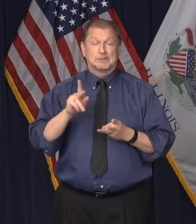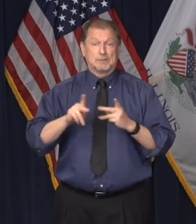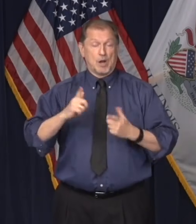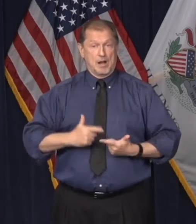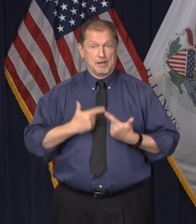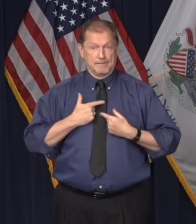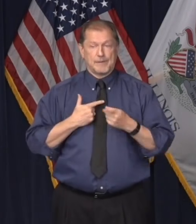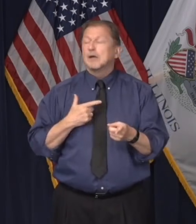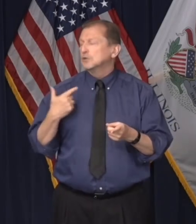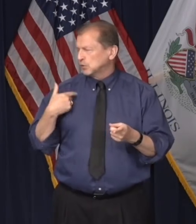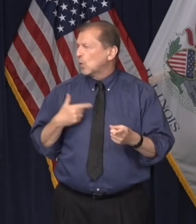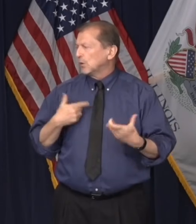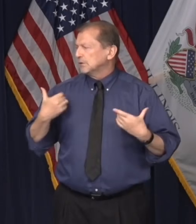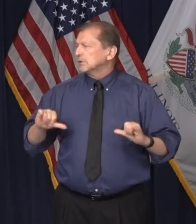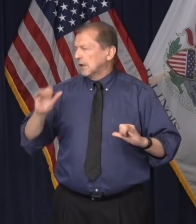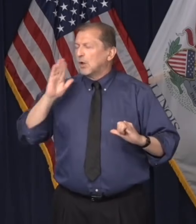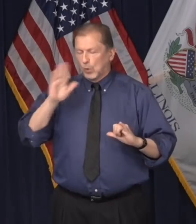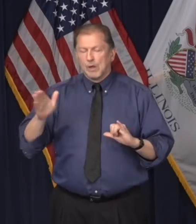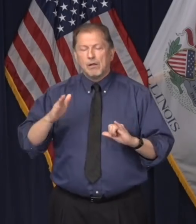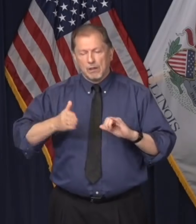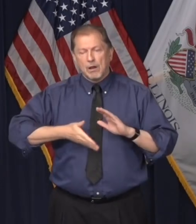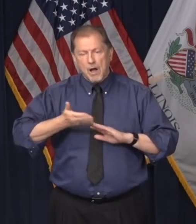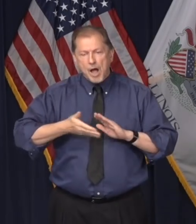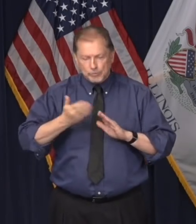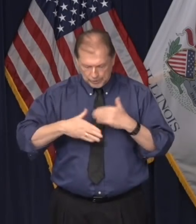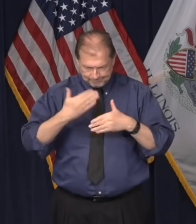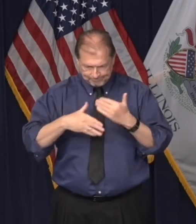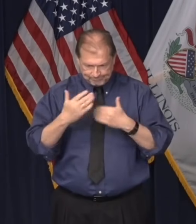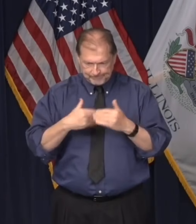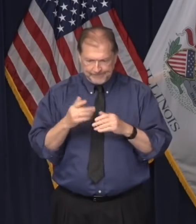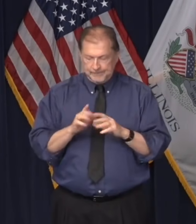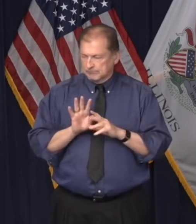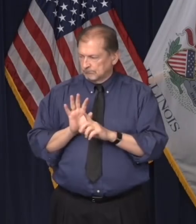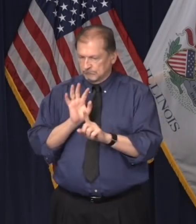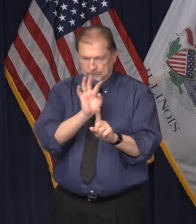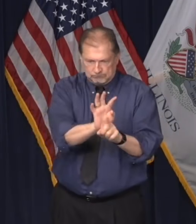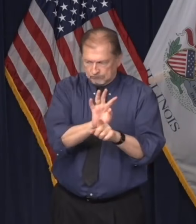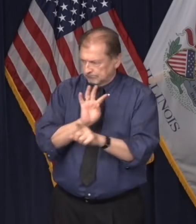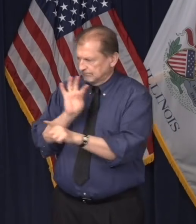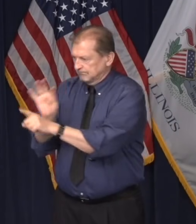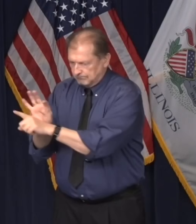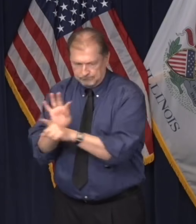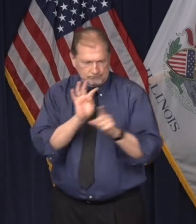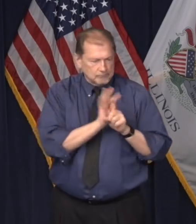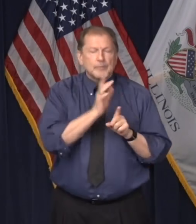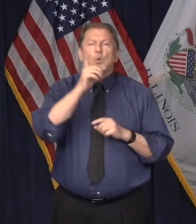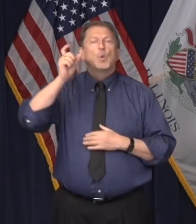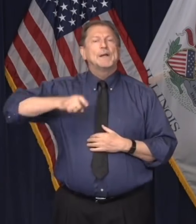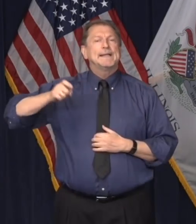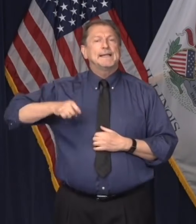RESIDENTS. SO WE WILL CONTINUE TO OPERATE